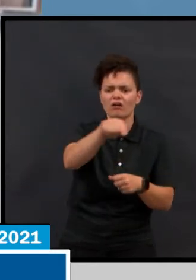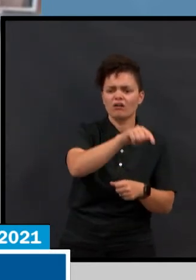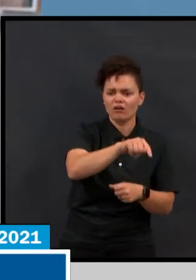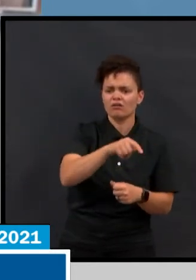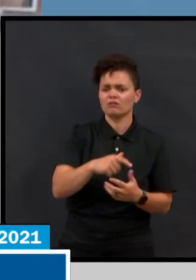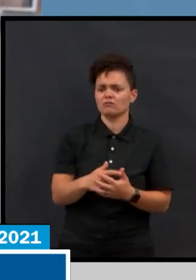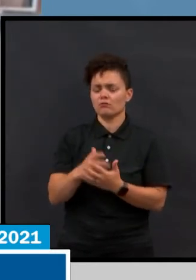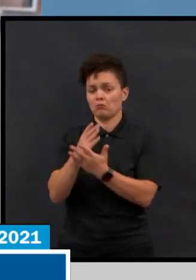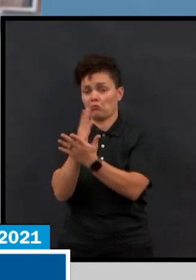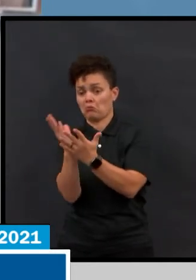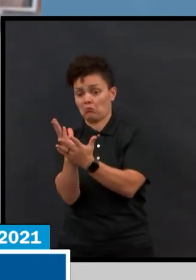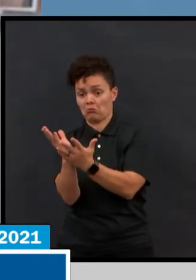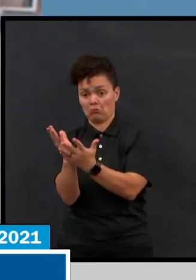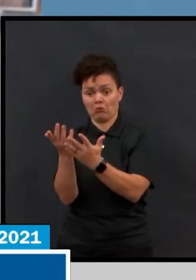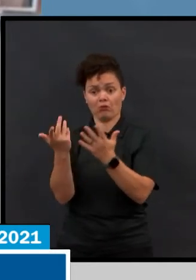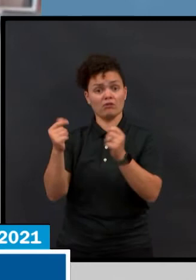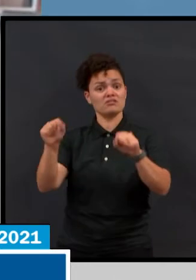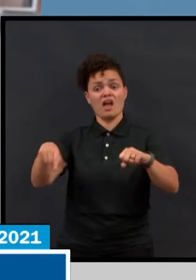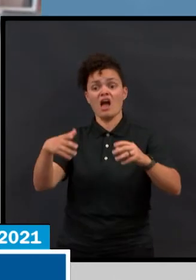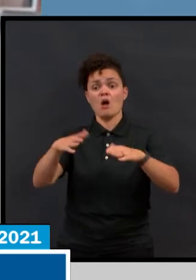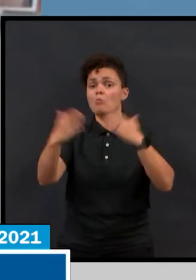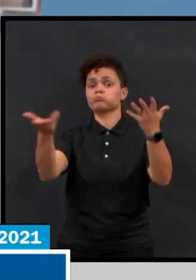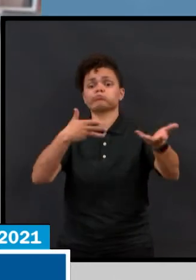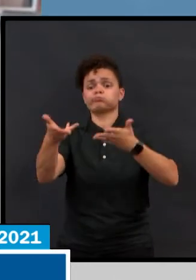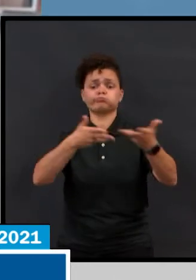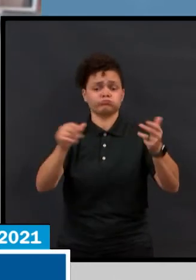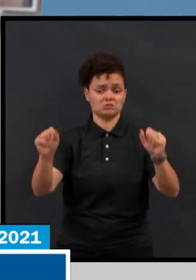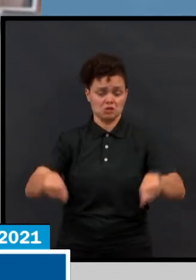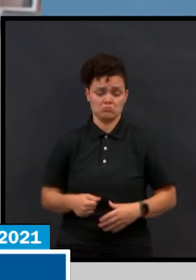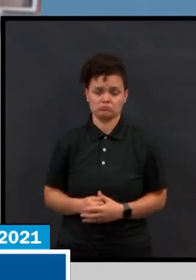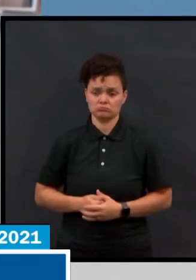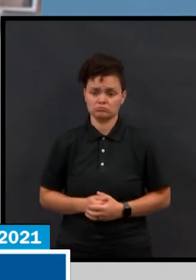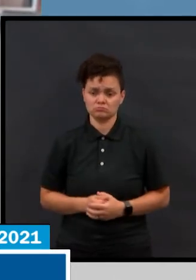anything you guys want to discuss the whys and the whats and you can let us know what's